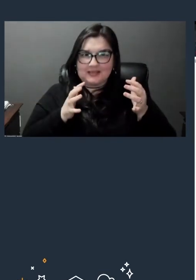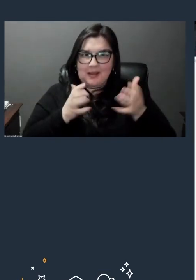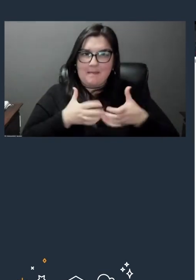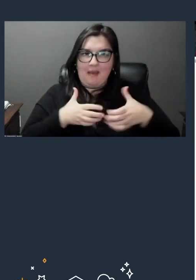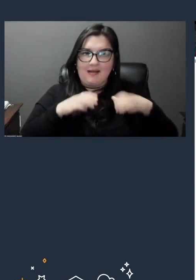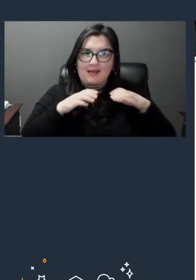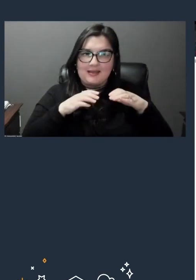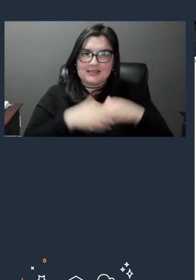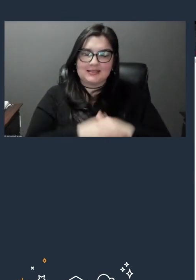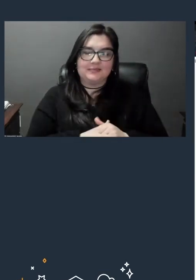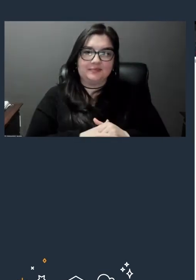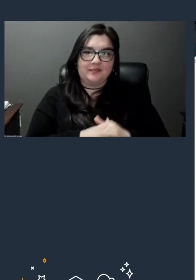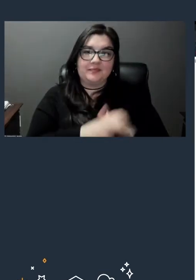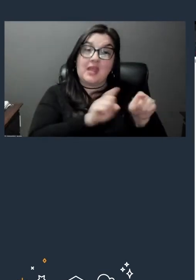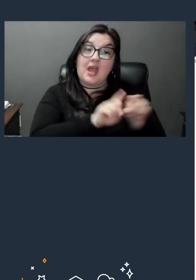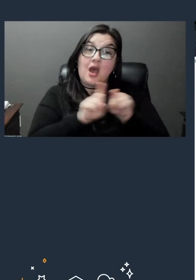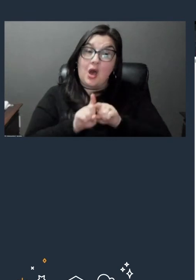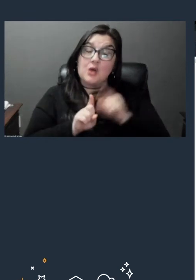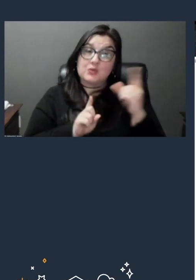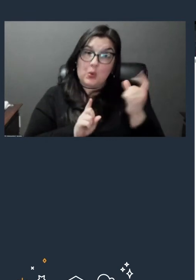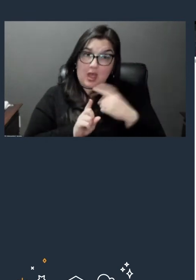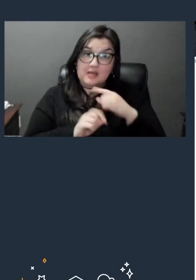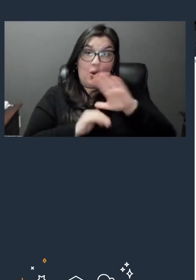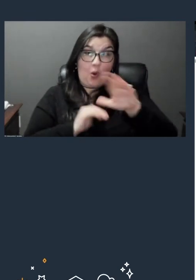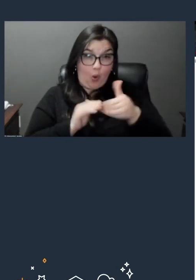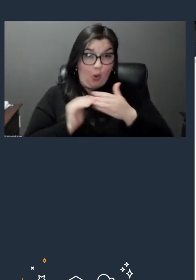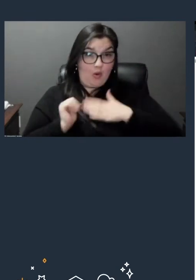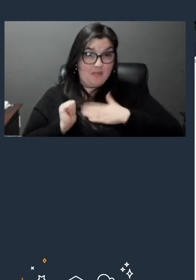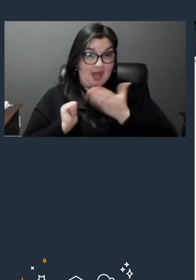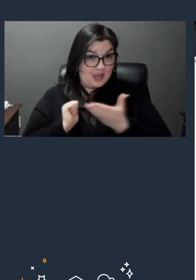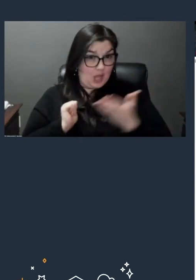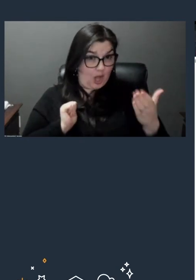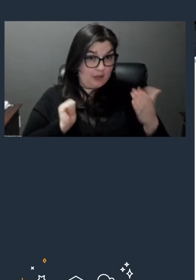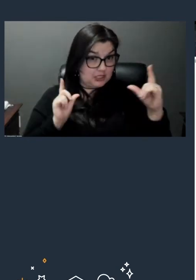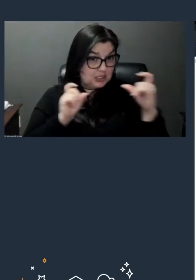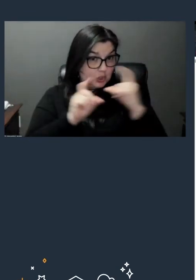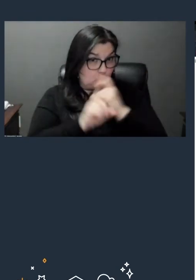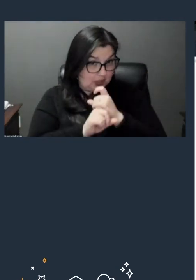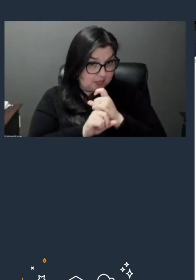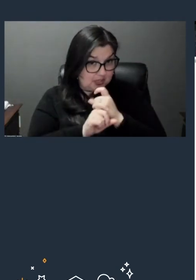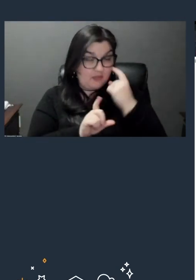We also asked are all my objects encrypted? For this, I leave everything the same,